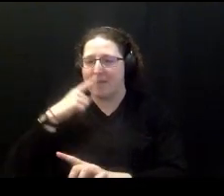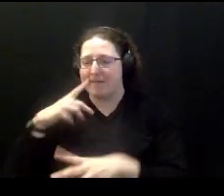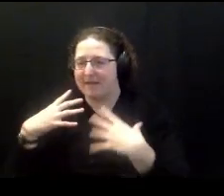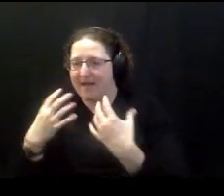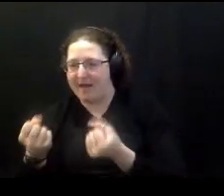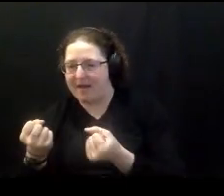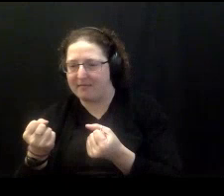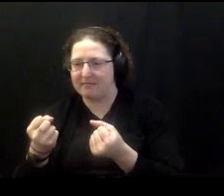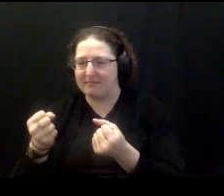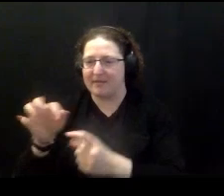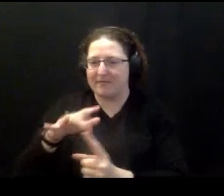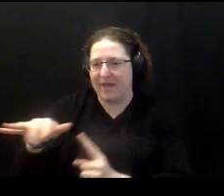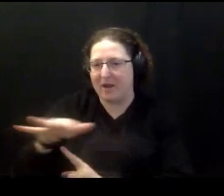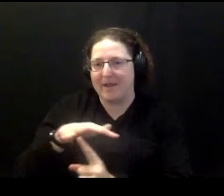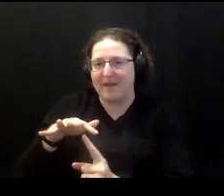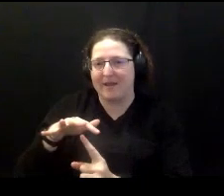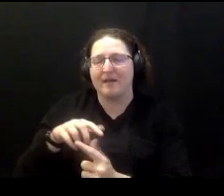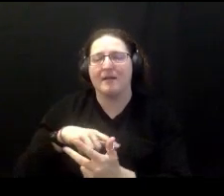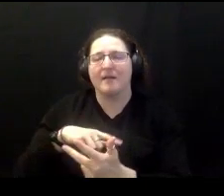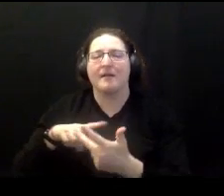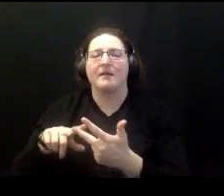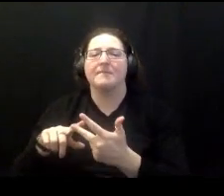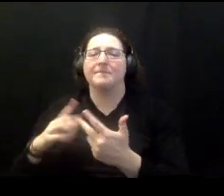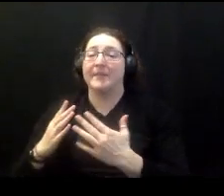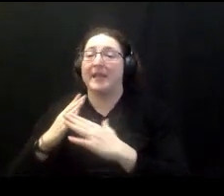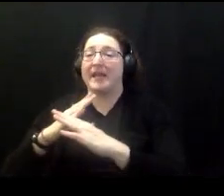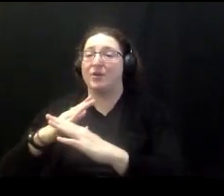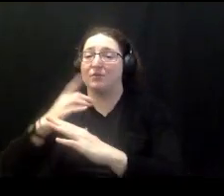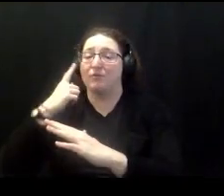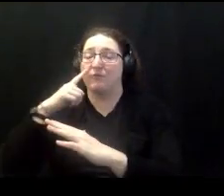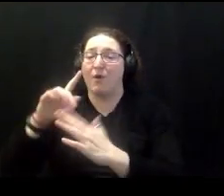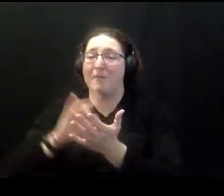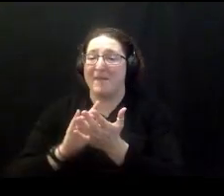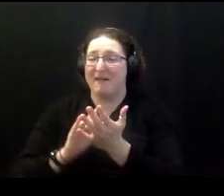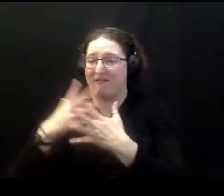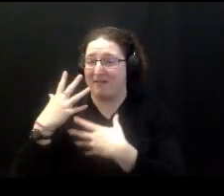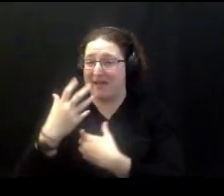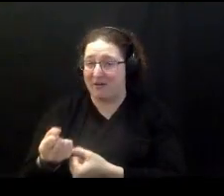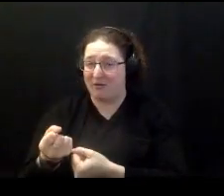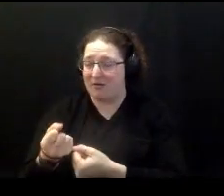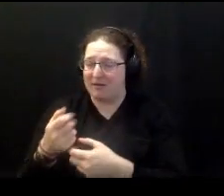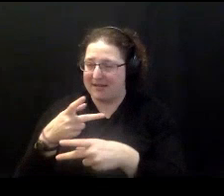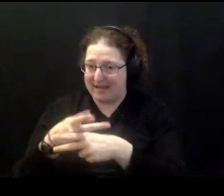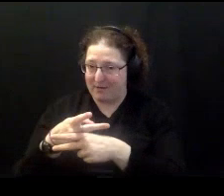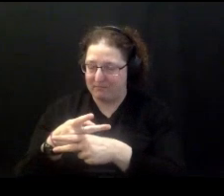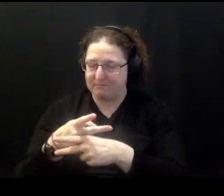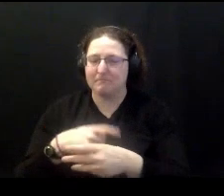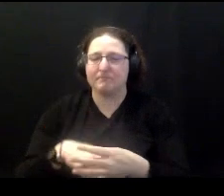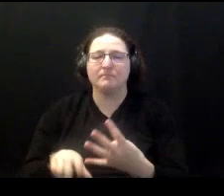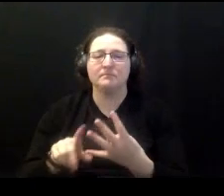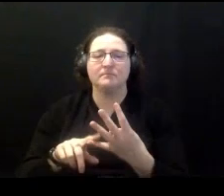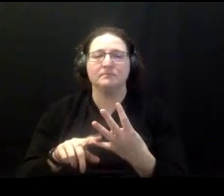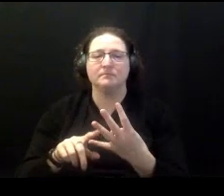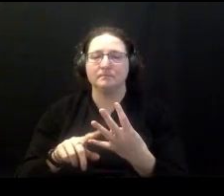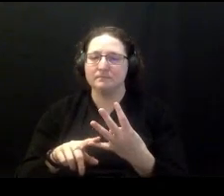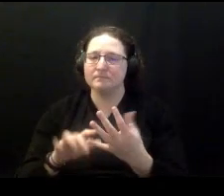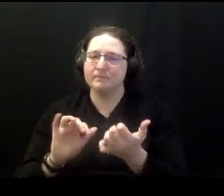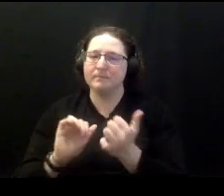interrupted access to medical care, effects on the social determinants of health, for instance,